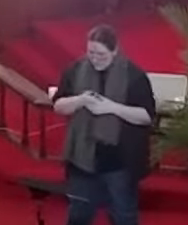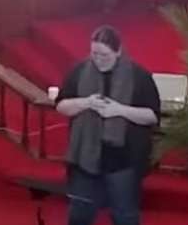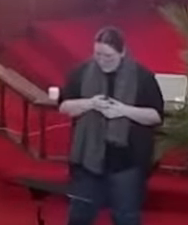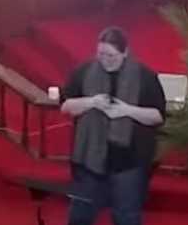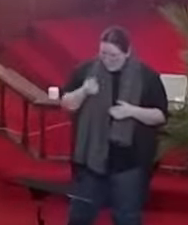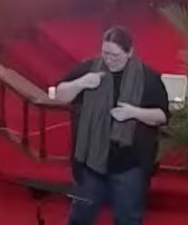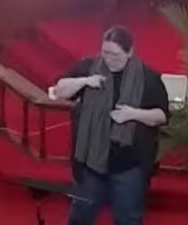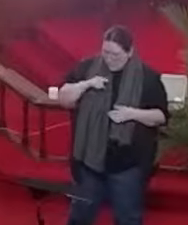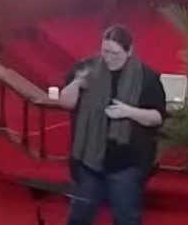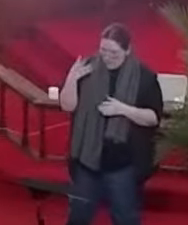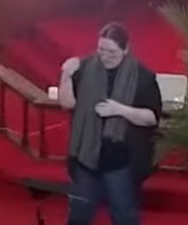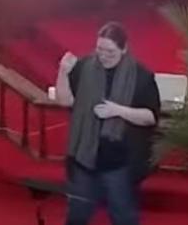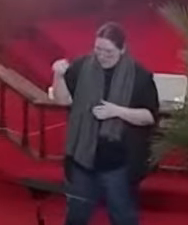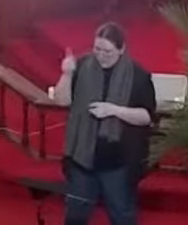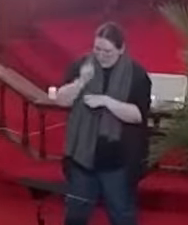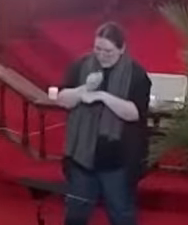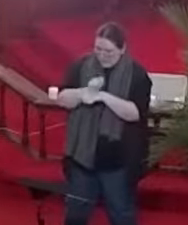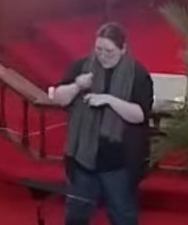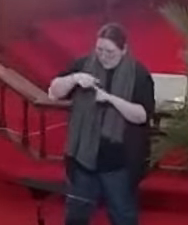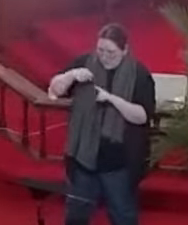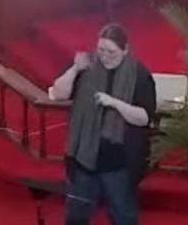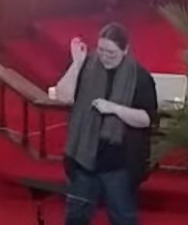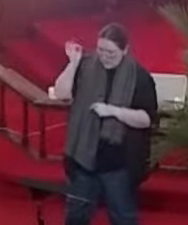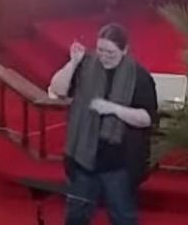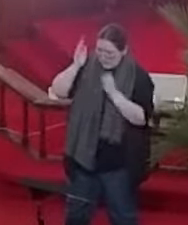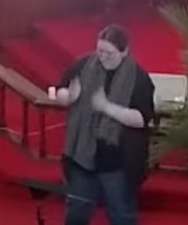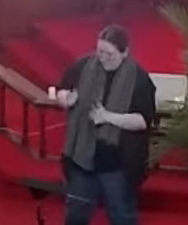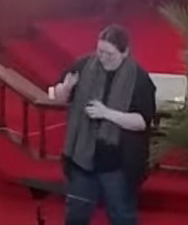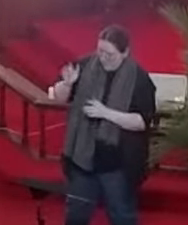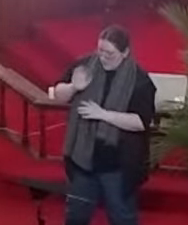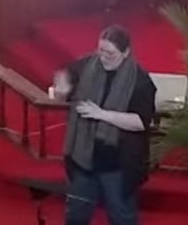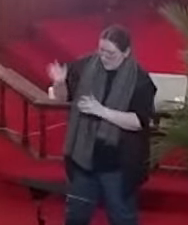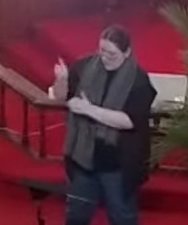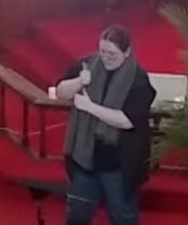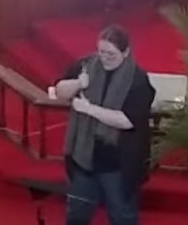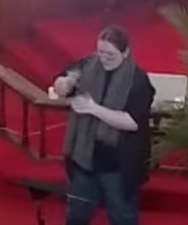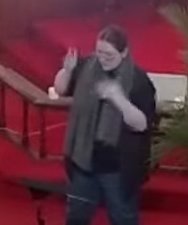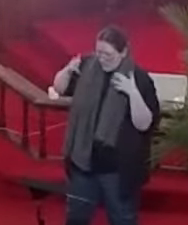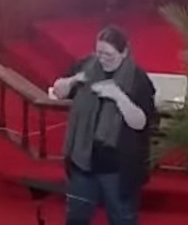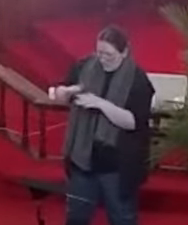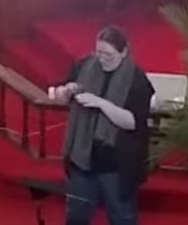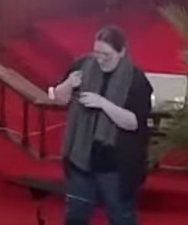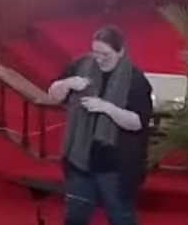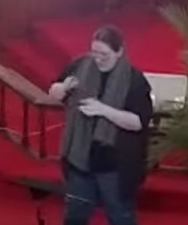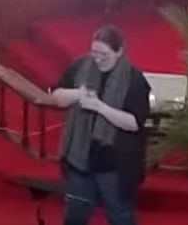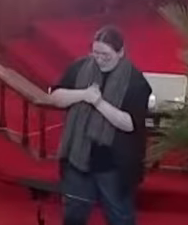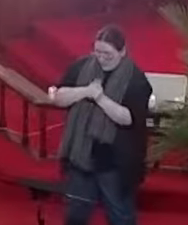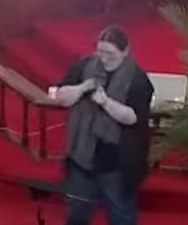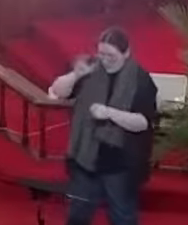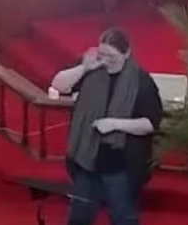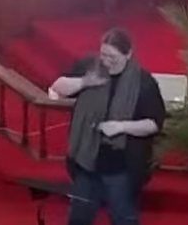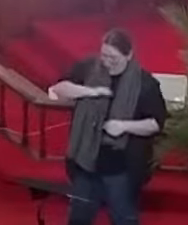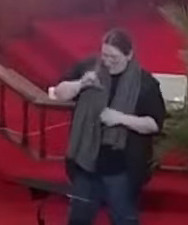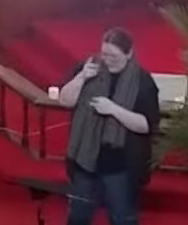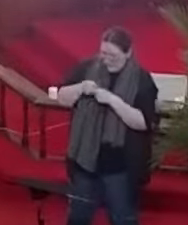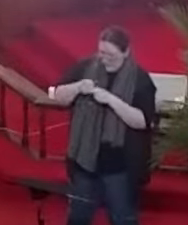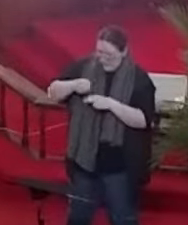We were outside the temple when the priests and their soldiers gathered. They were led by a man named Judas,